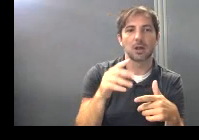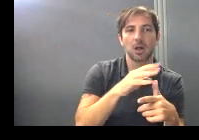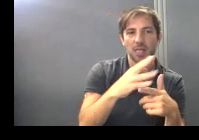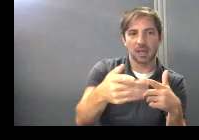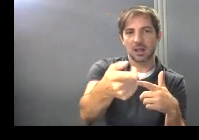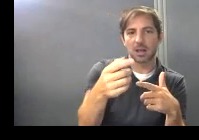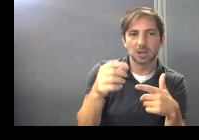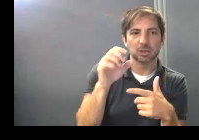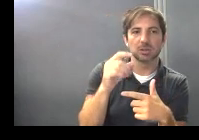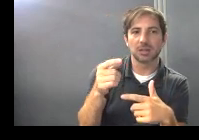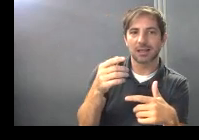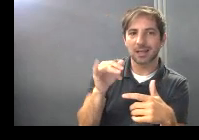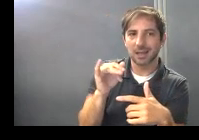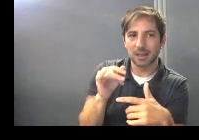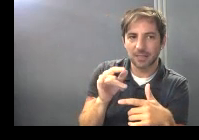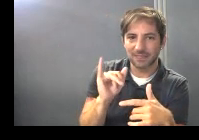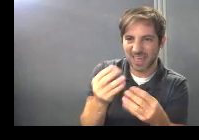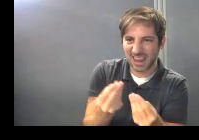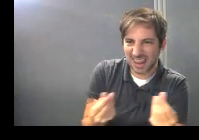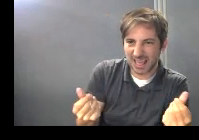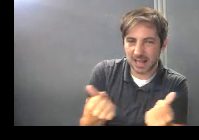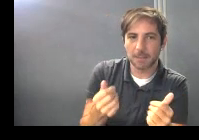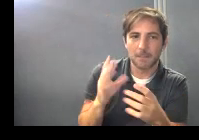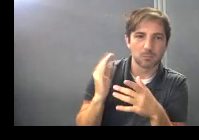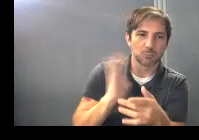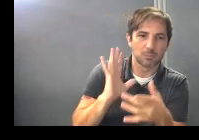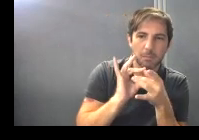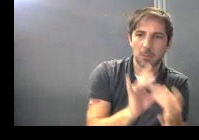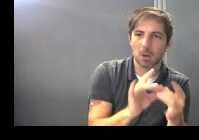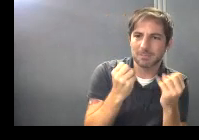OF MANY TRIBES. WE ALSO ACKNOWLEDGE THE TRIBES THAT PASSED